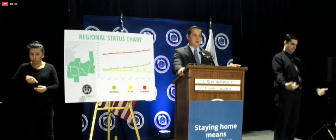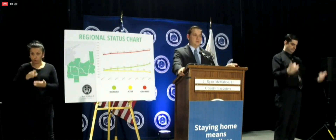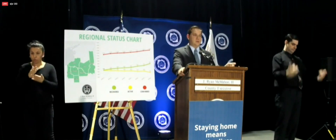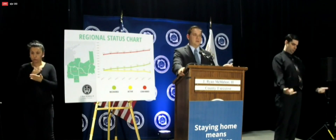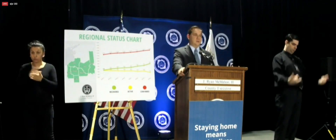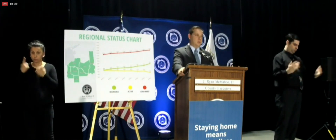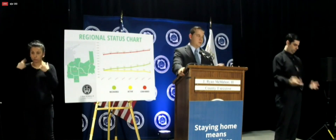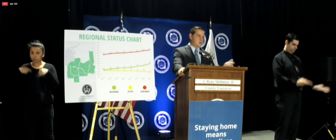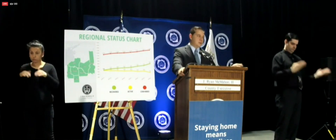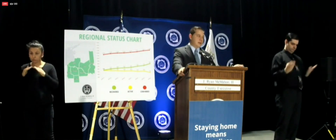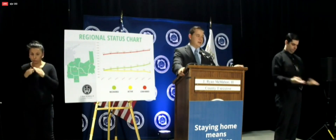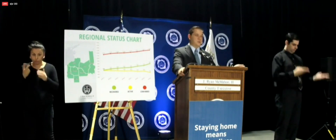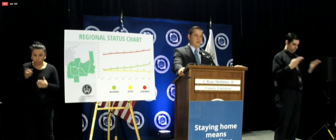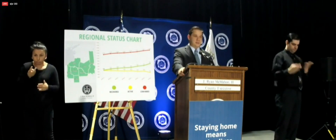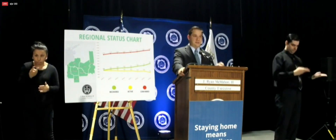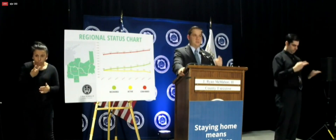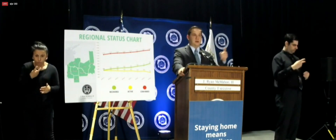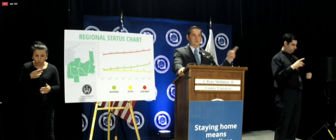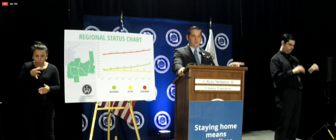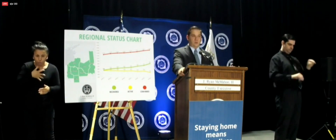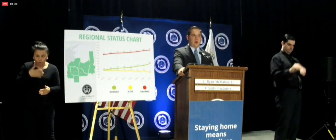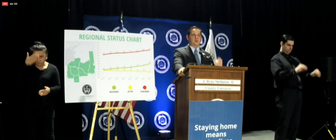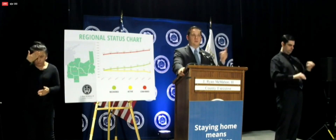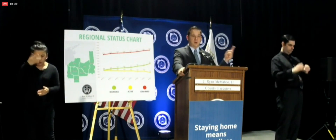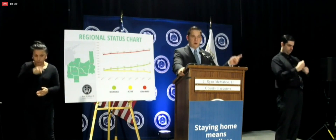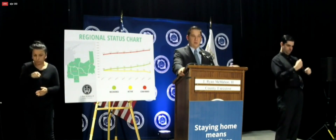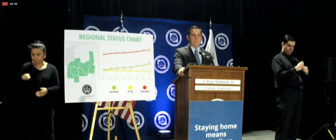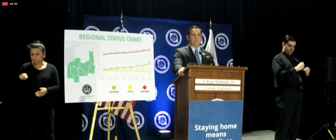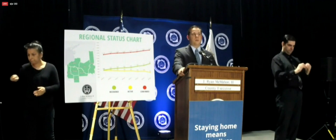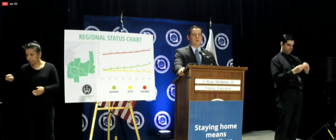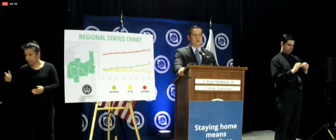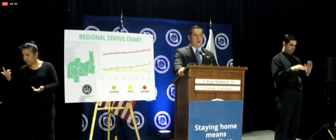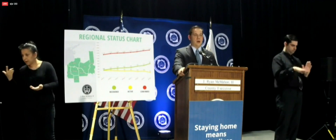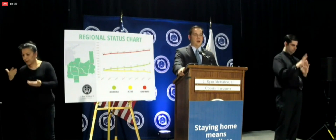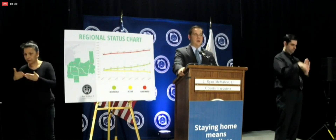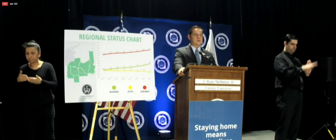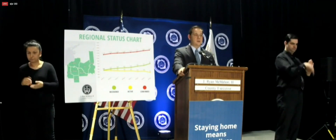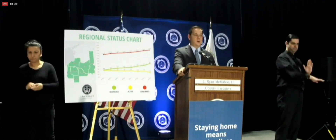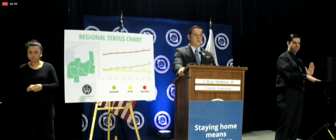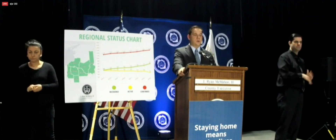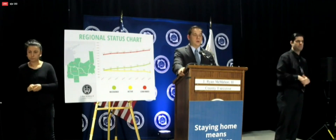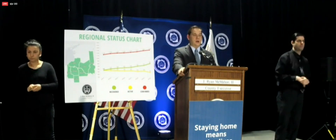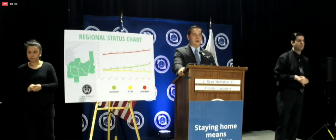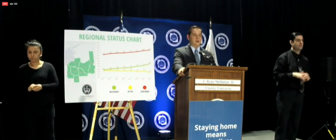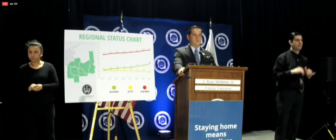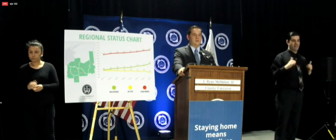THEY CAN IDENTIFY AND ISOLATE AND THEN, WE HAVE THE CAPACITY NOW, SOMEBODY GETS A TEST AND WE'LL TEST BACK 24 HOUR, RIGHT